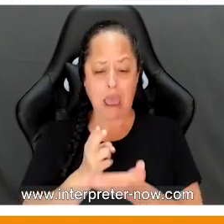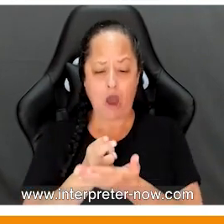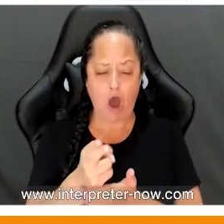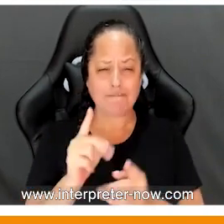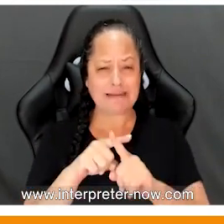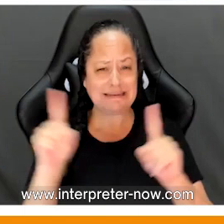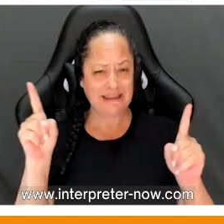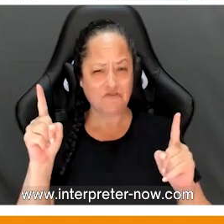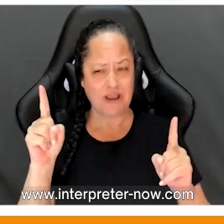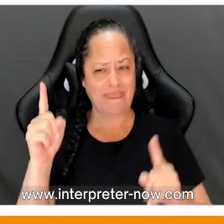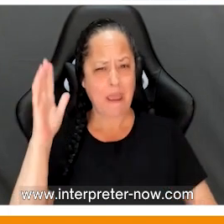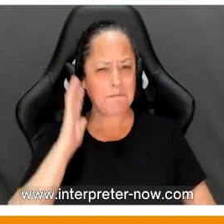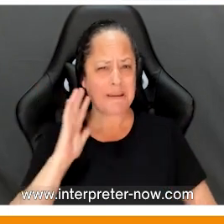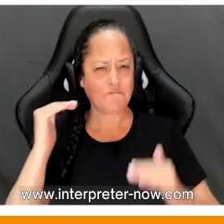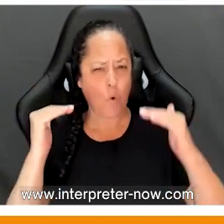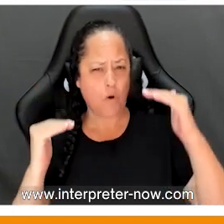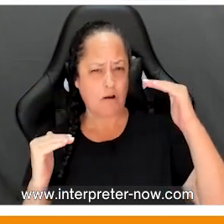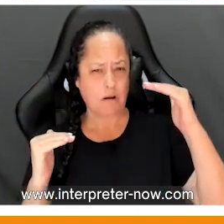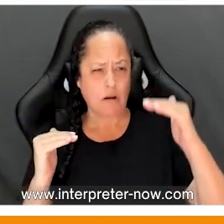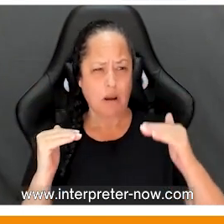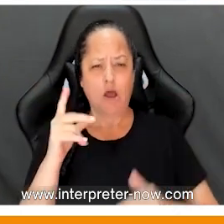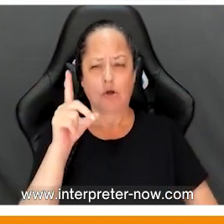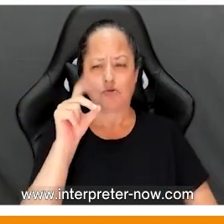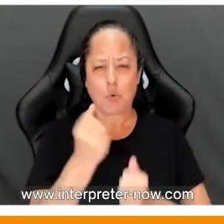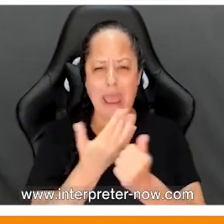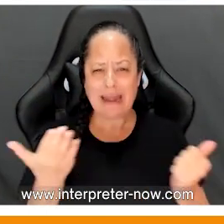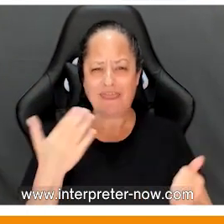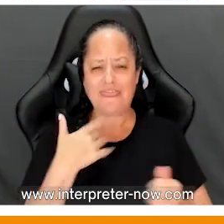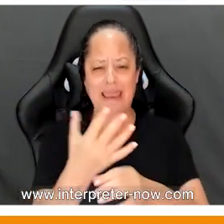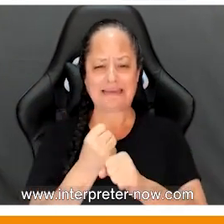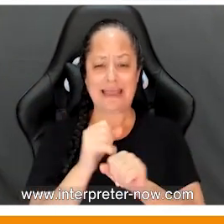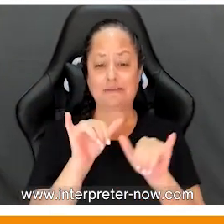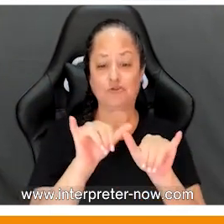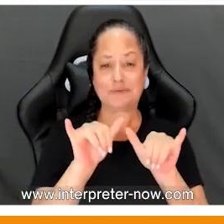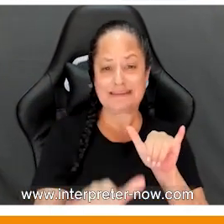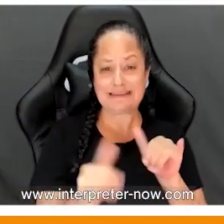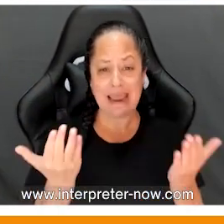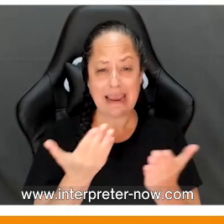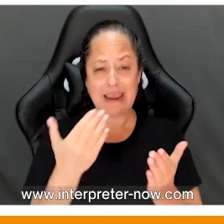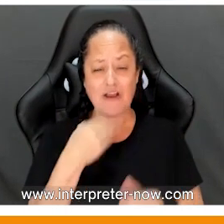which was very different from where I was before, which is like, I'll do anything it takes to stay here.